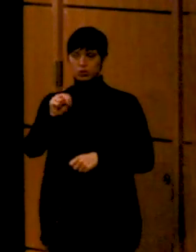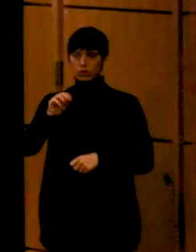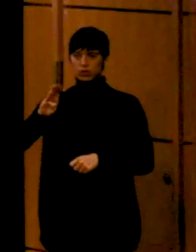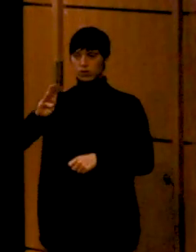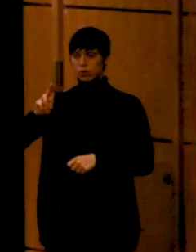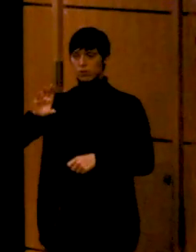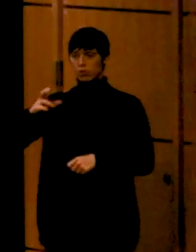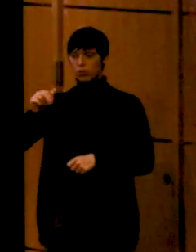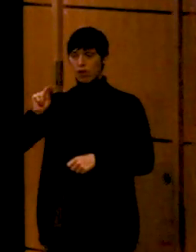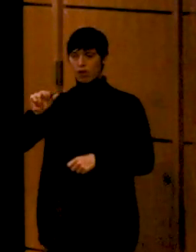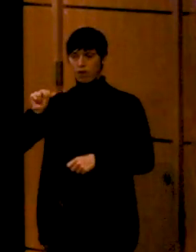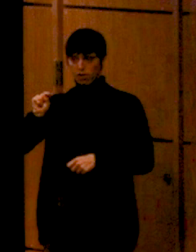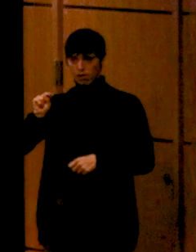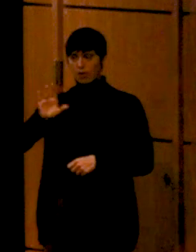today's talk.